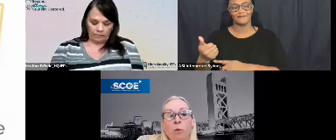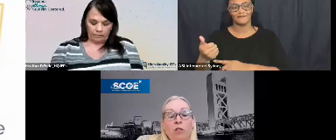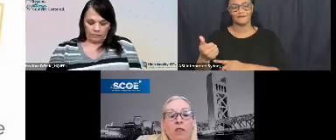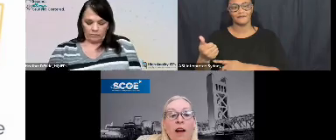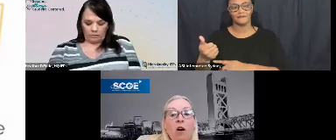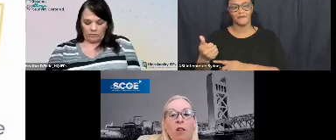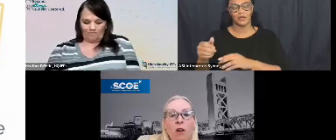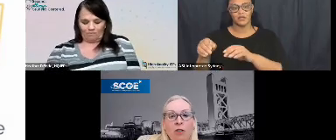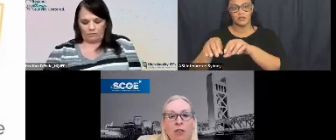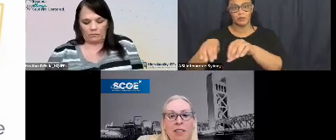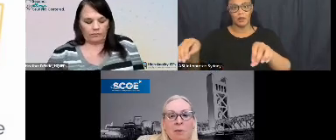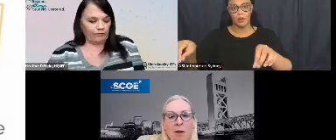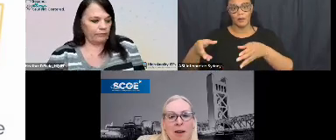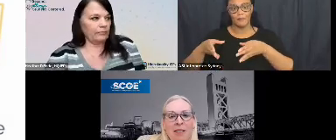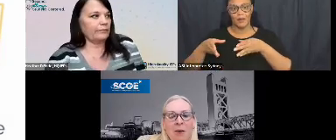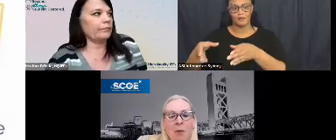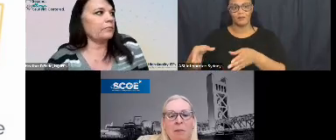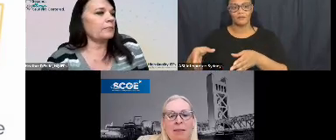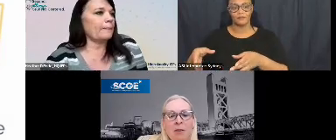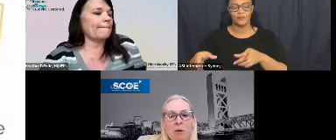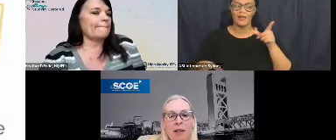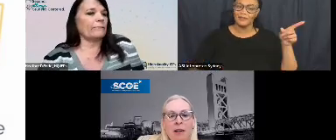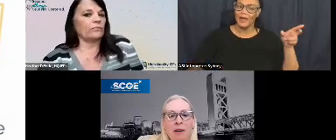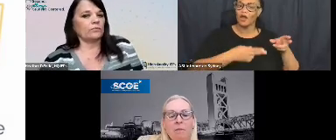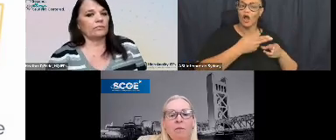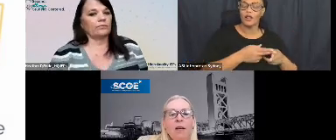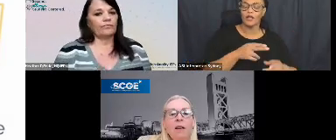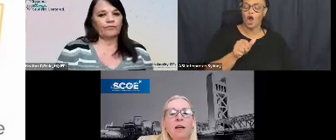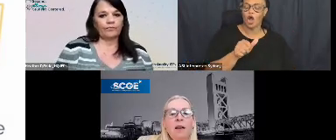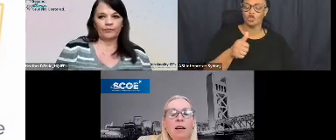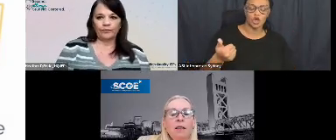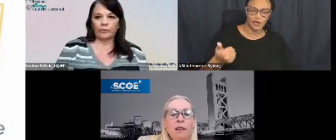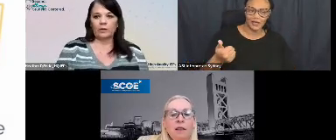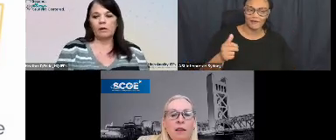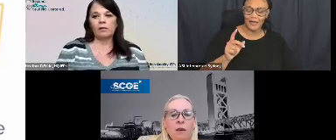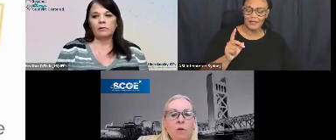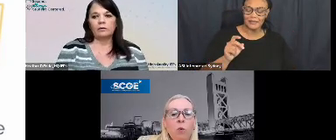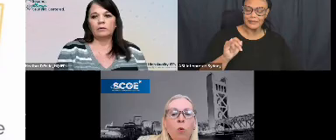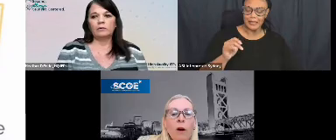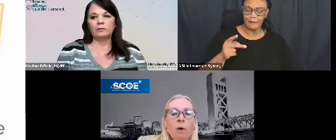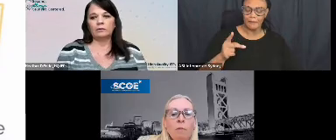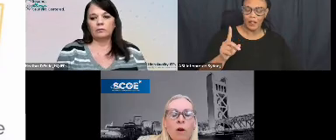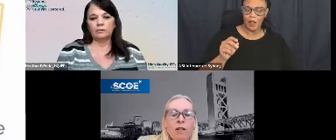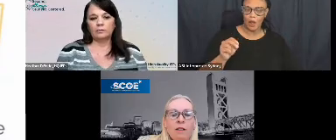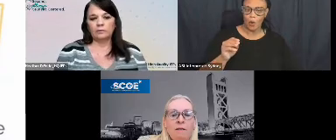uh which they call an alternate diploma. So, I want to make this really clear. We report